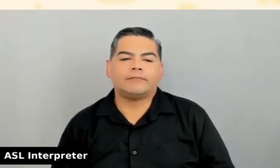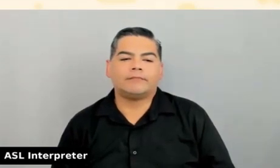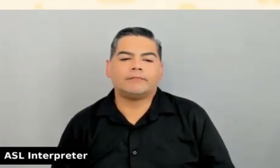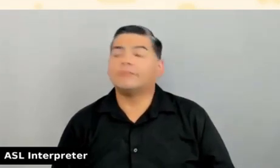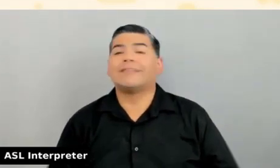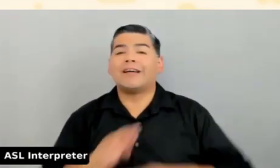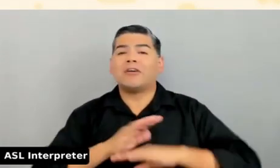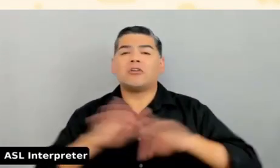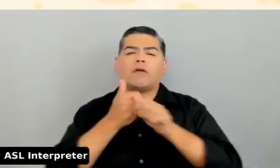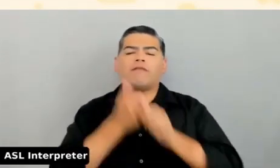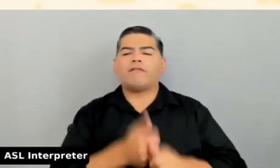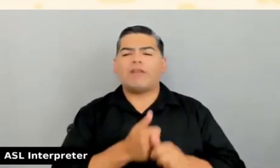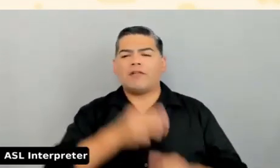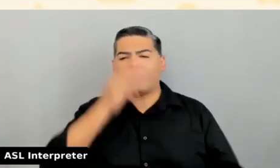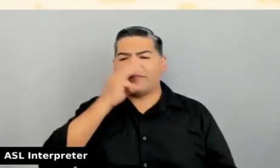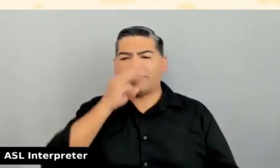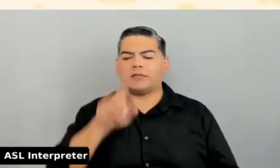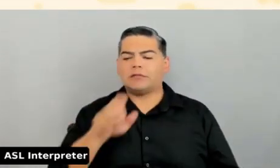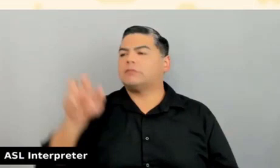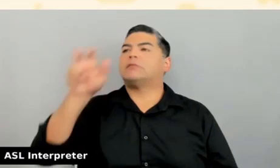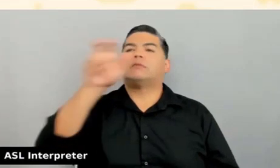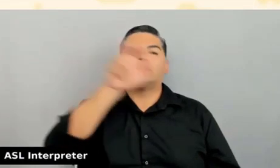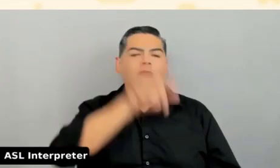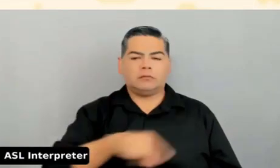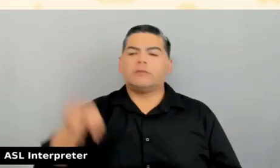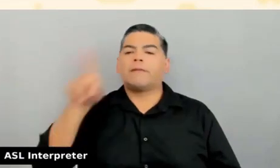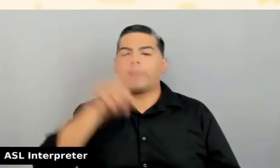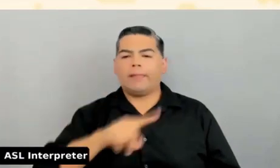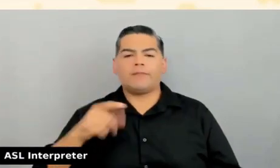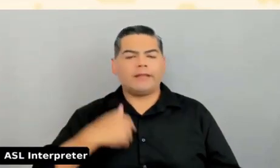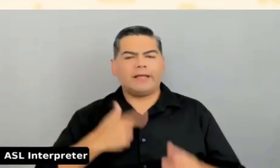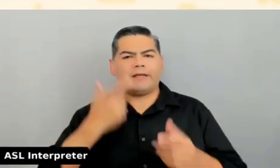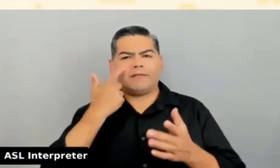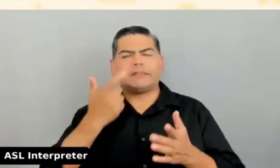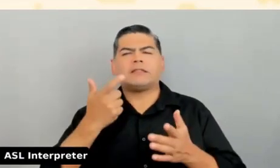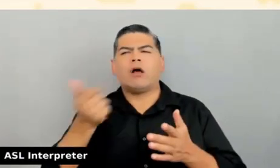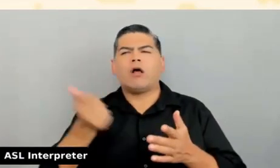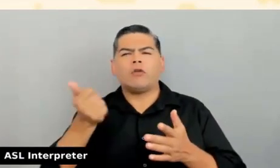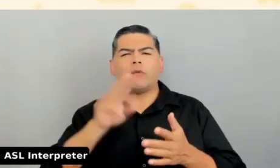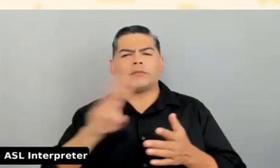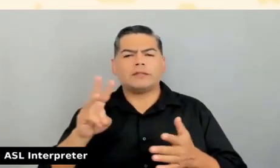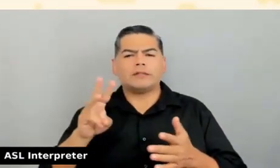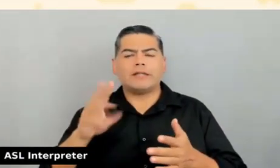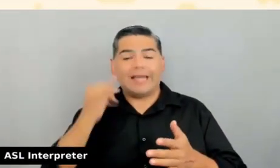Do not follow the mouse around. I have seen a few different websites where when I drag my mouse